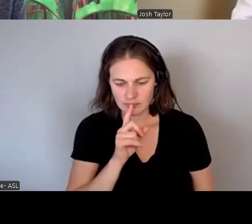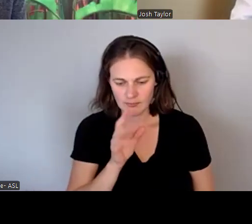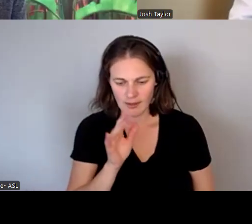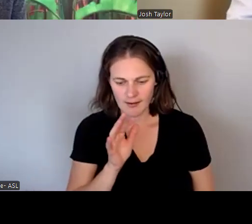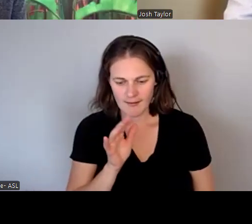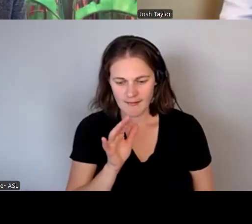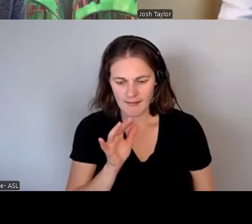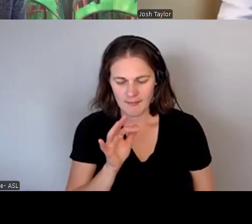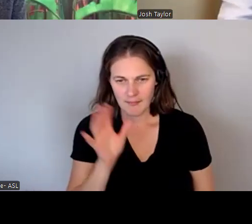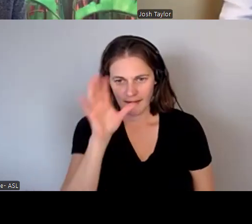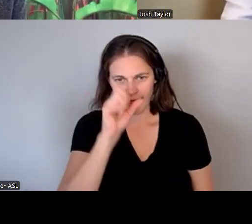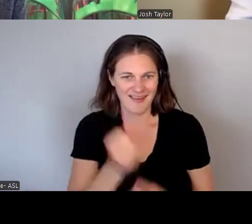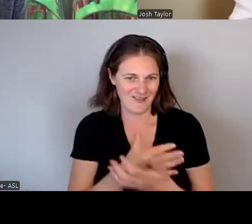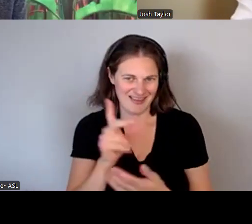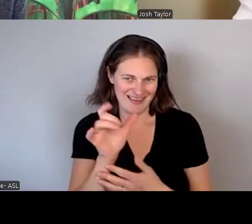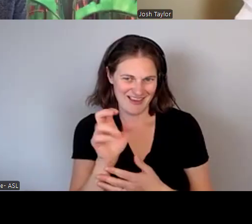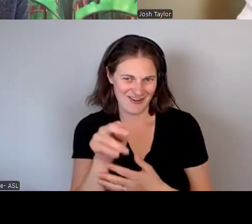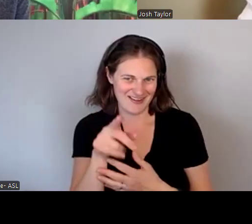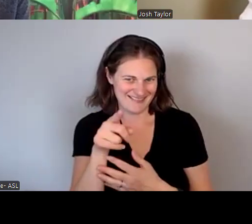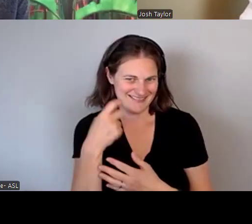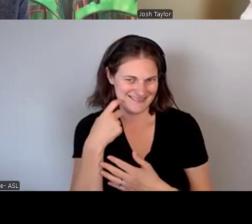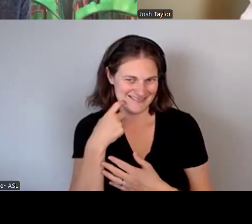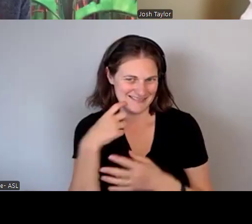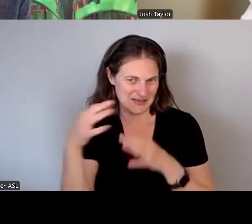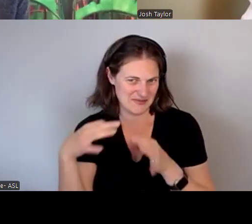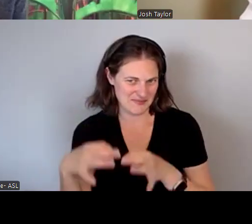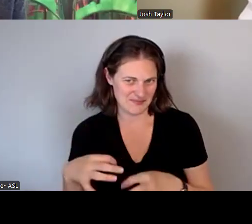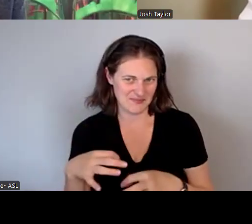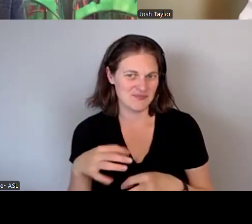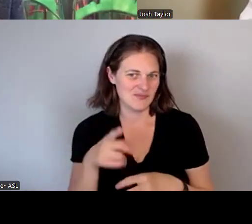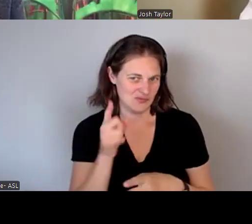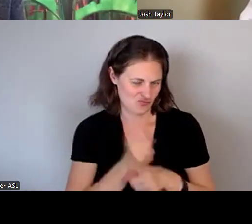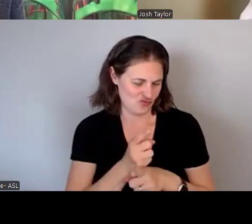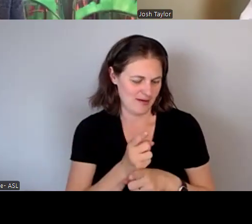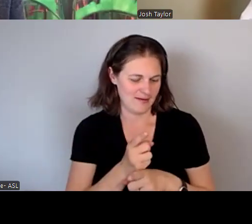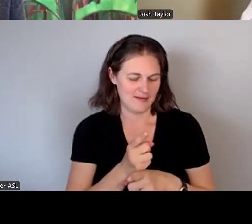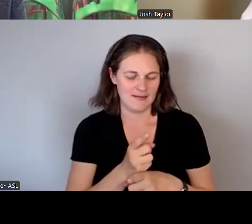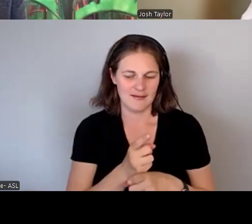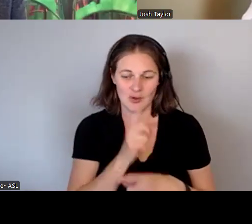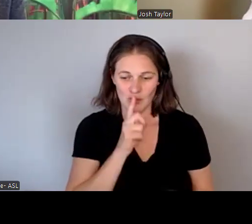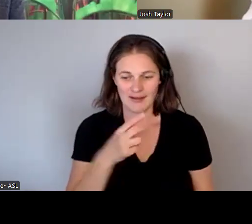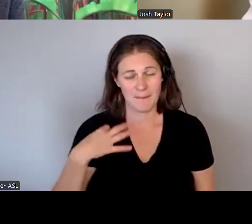everything that Karen said is, like, so beneficial to cultural organizations